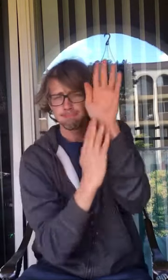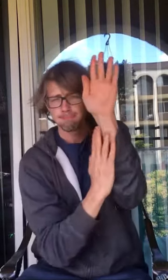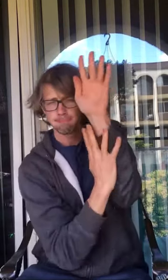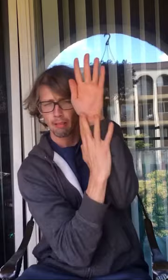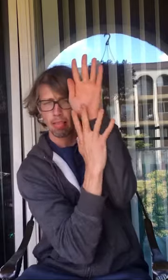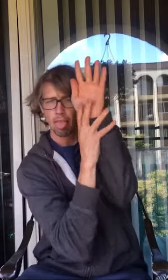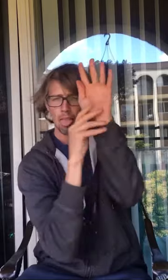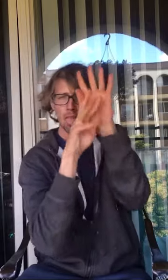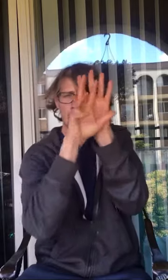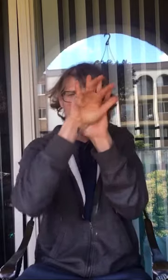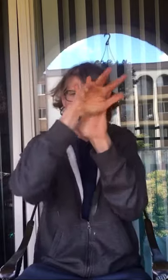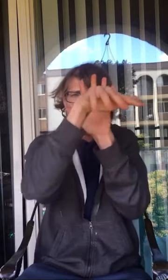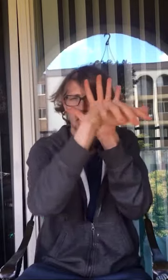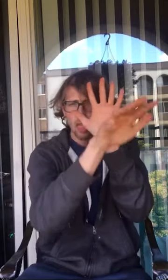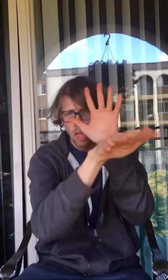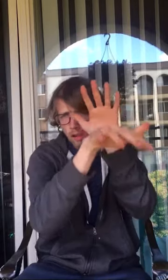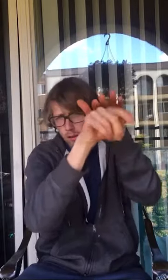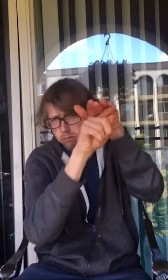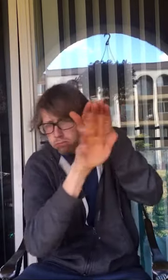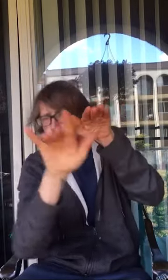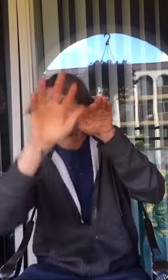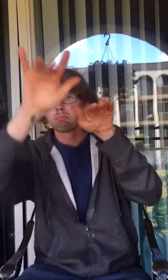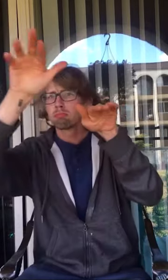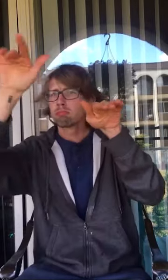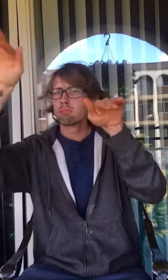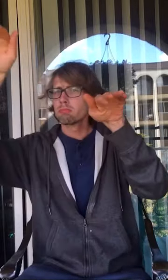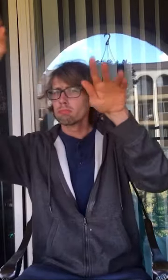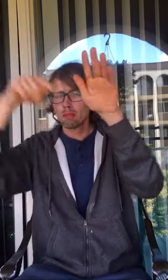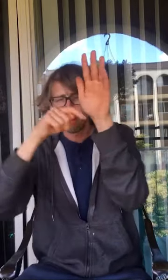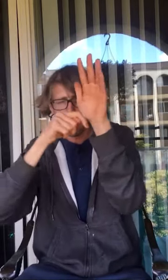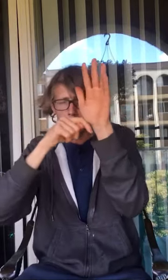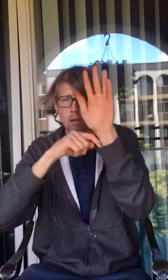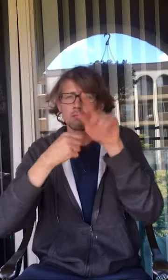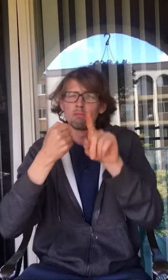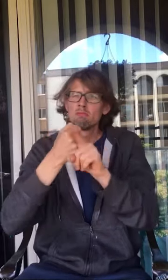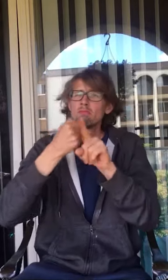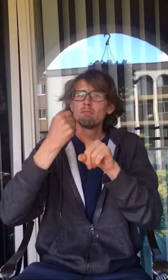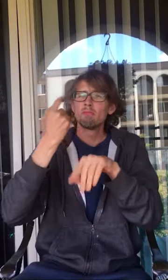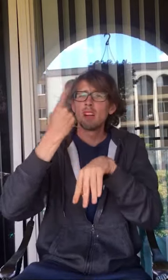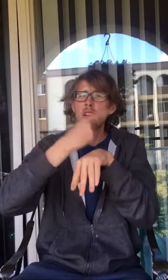Foliage and fauna are in abundance. One day...